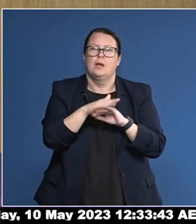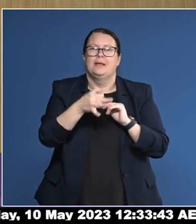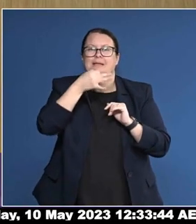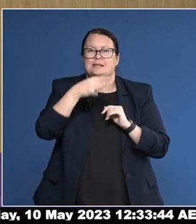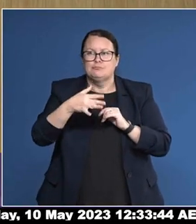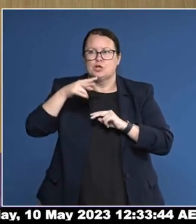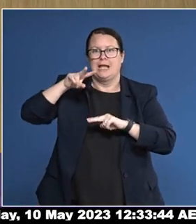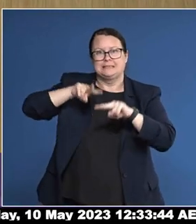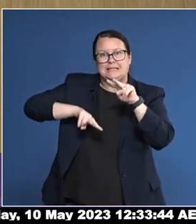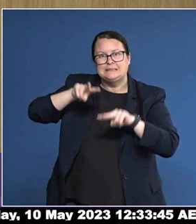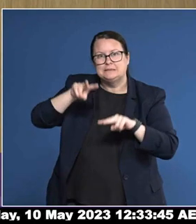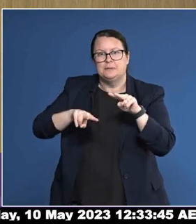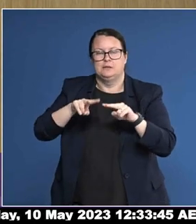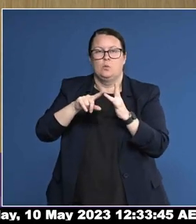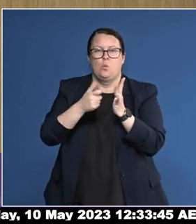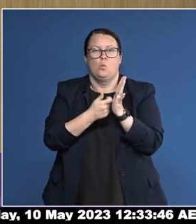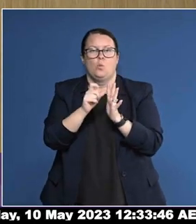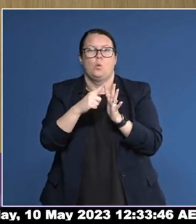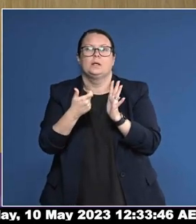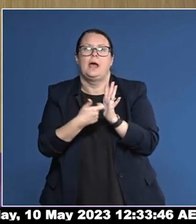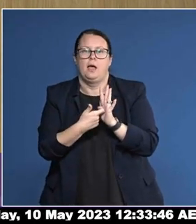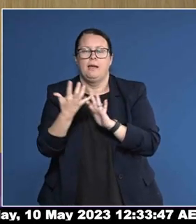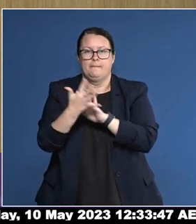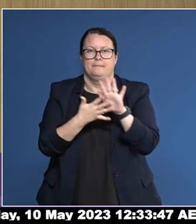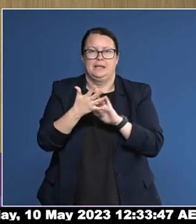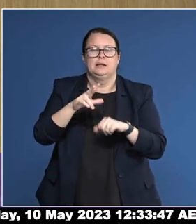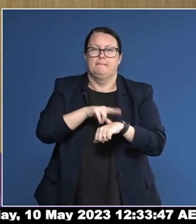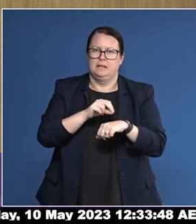that is clearly that they have concerns about the safety and wellbeing of those